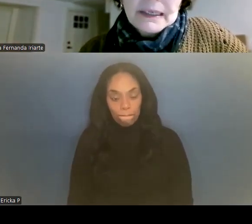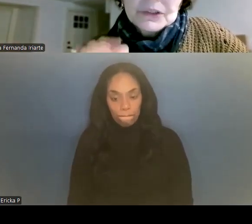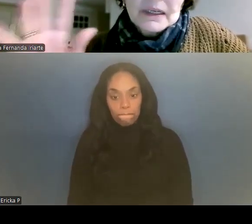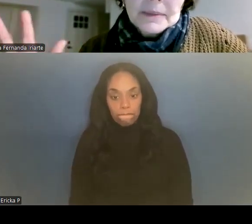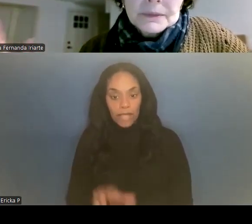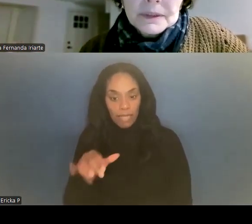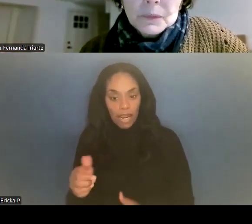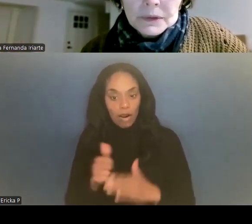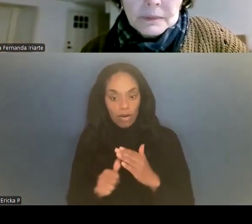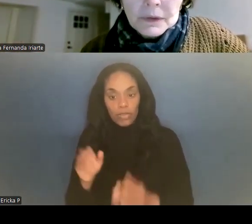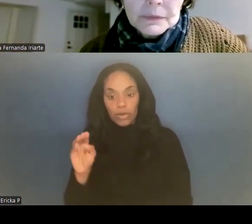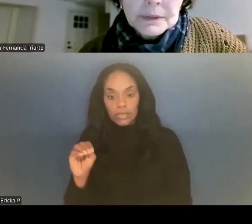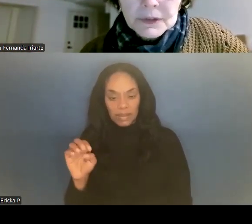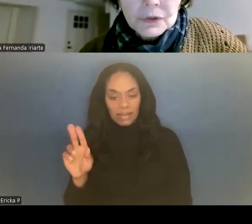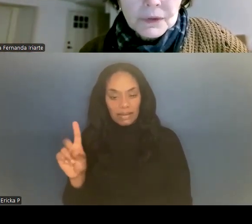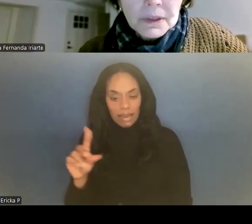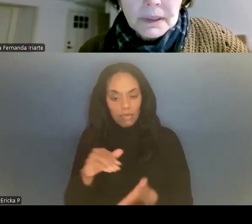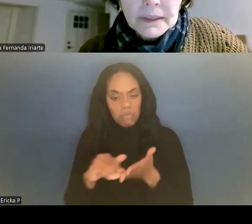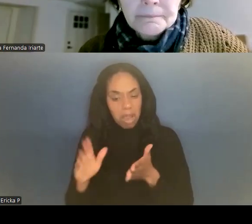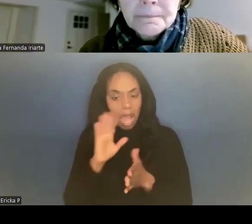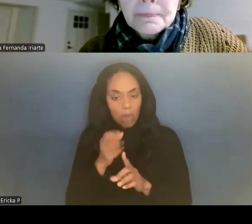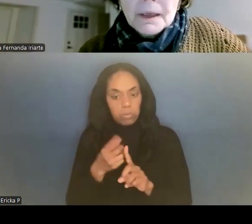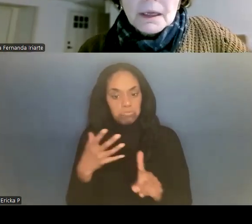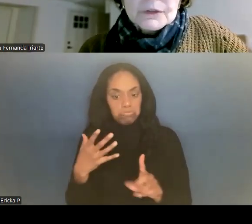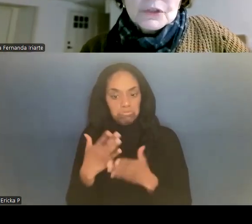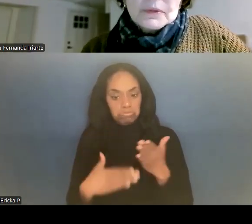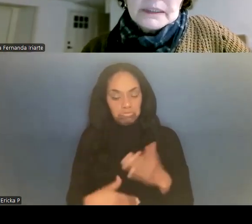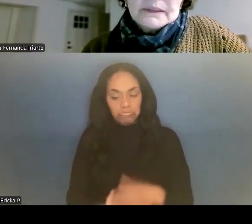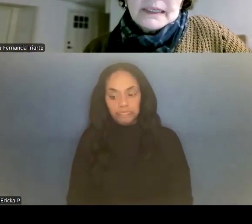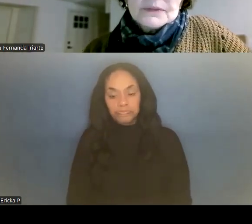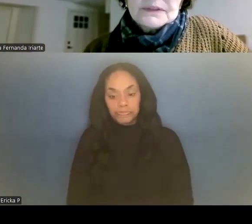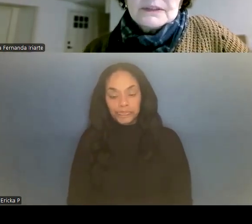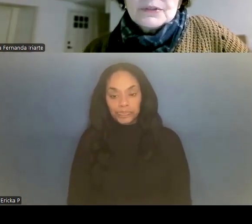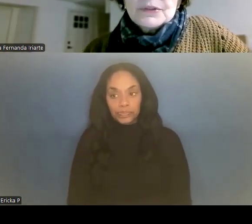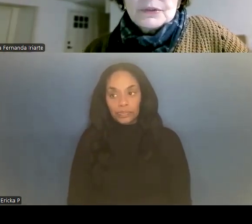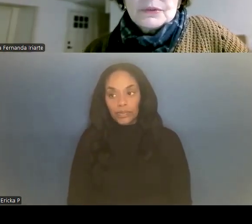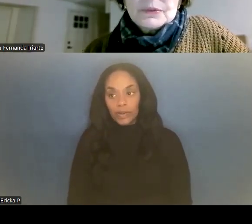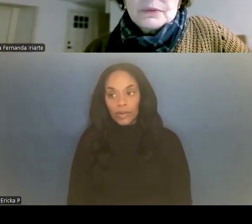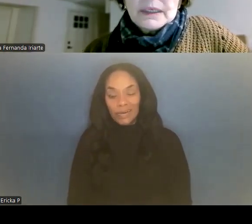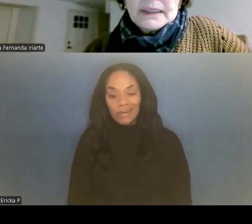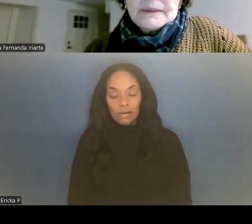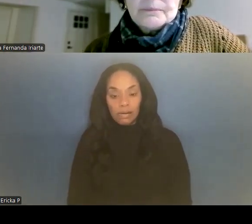And I'll talk about what some of those provisions are. So it allows states to,